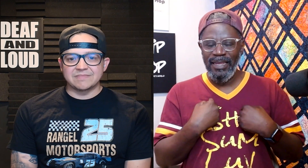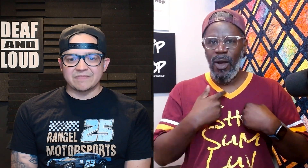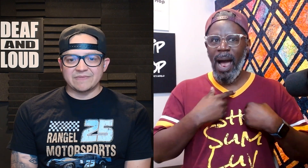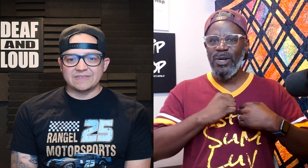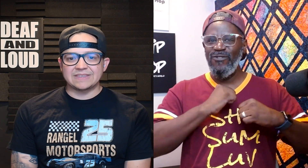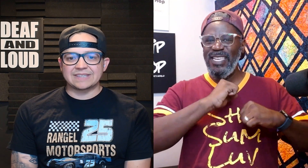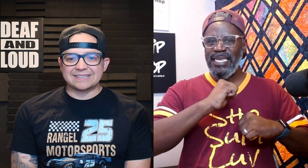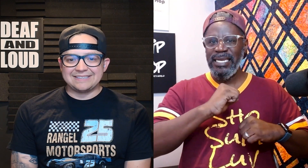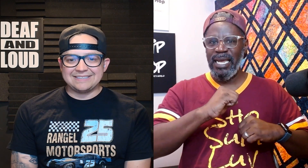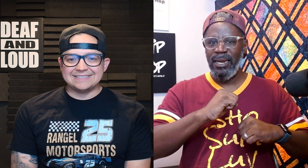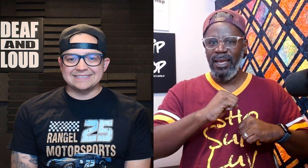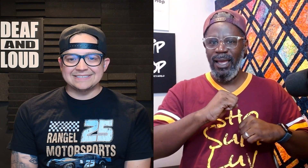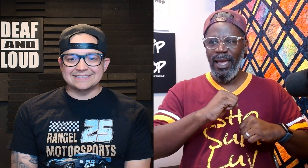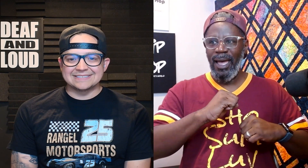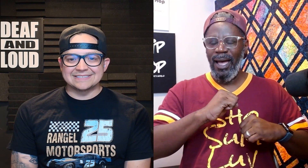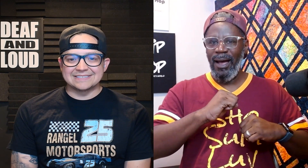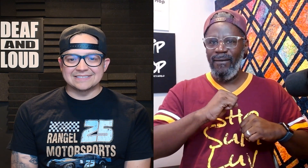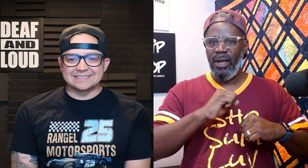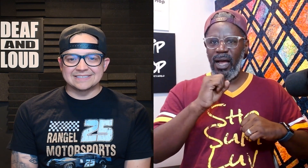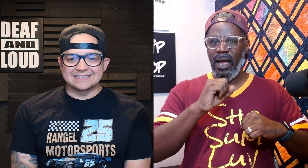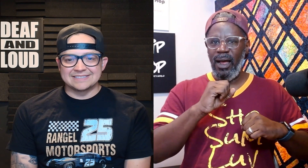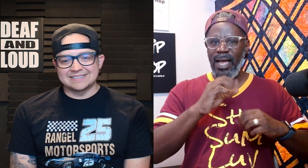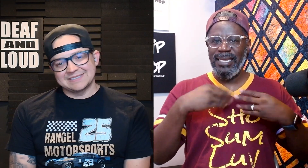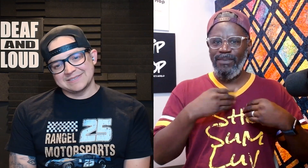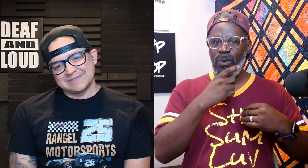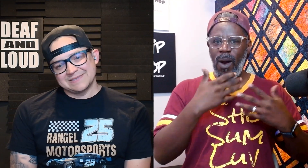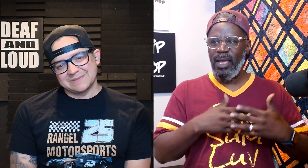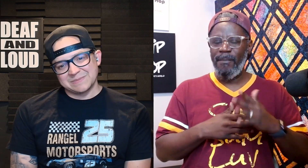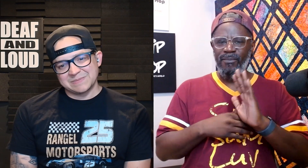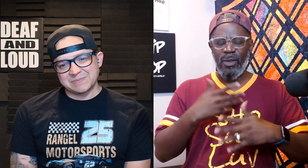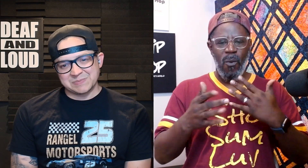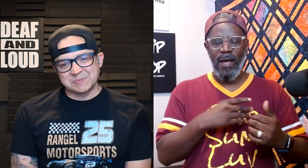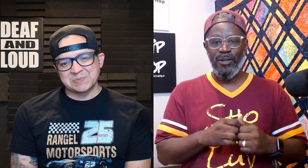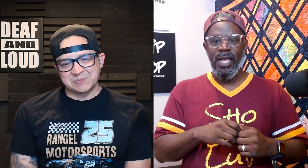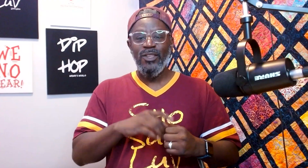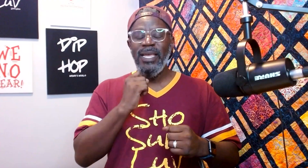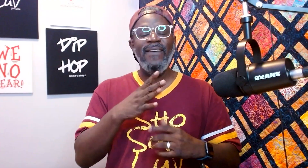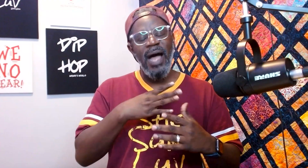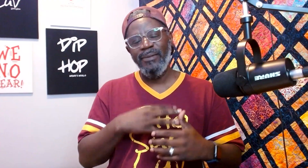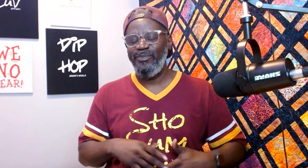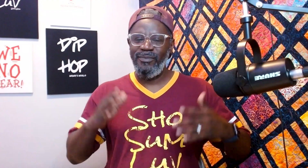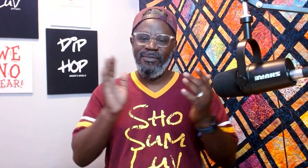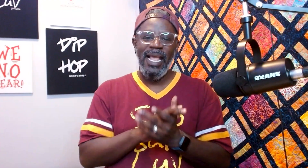So I was resistant of accepting who I am. Whatever. So he said, "Fine.